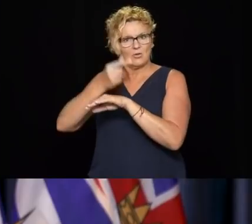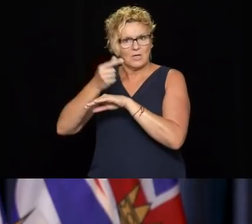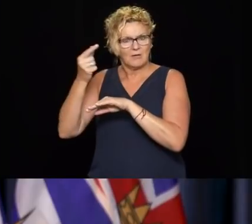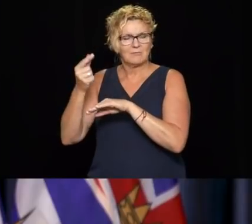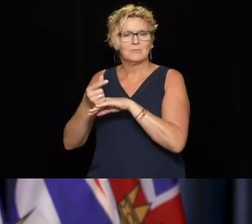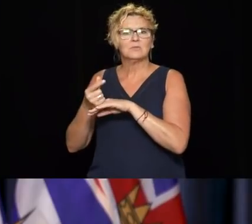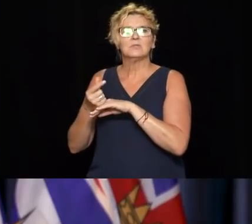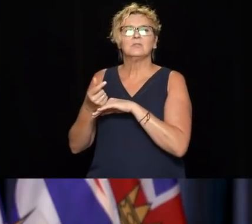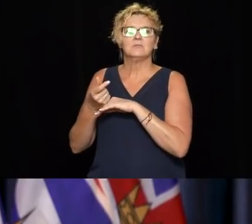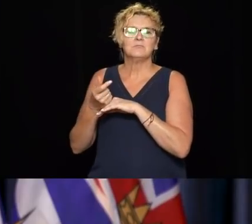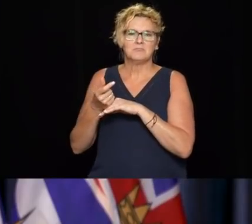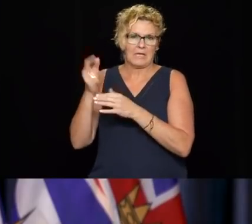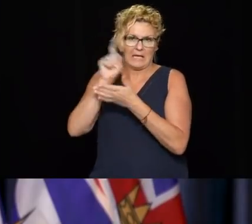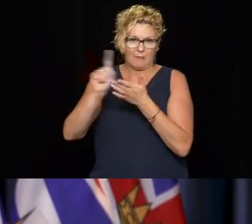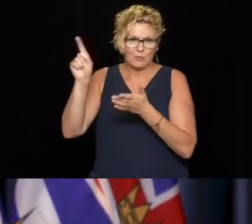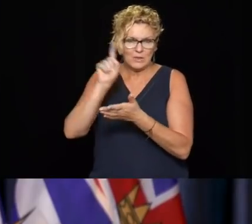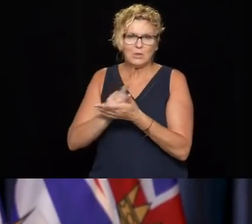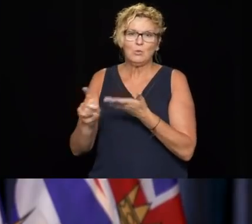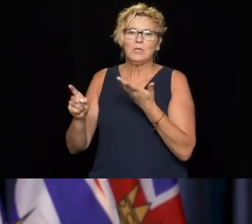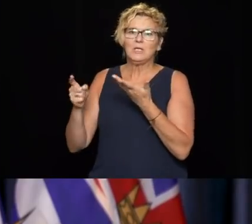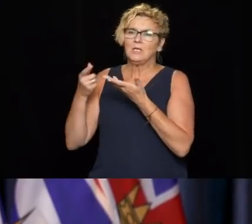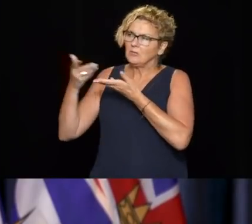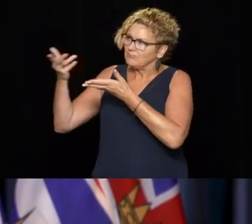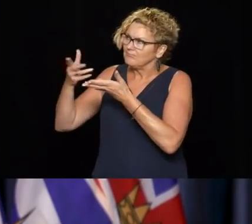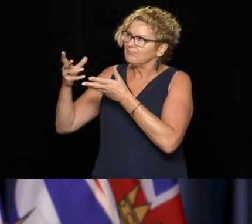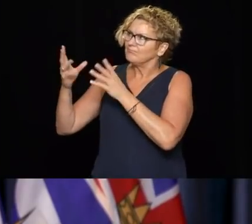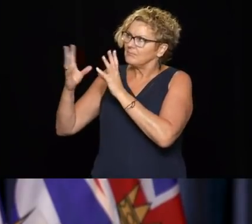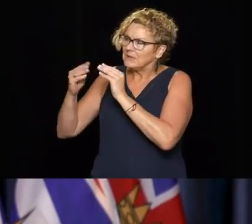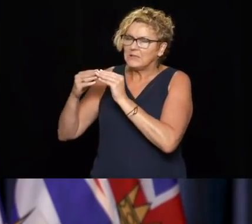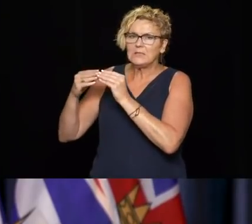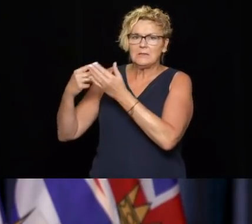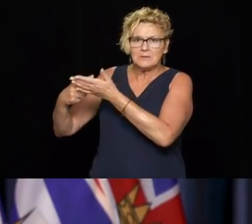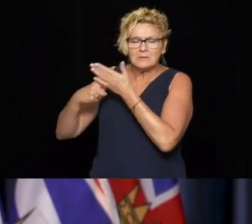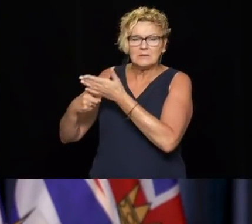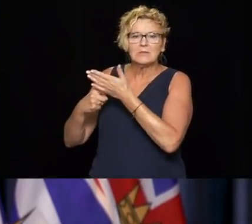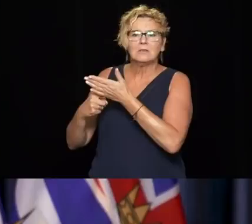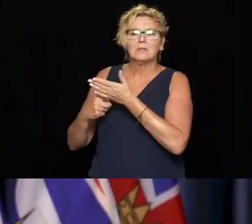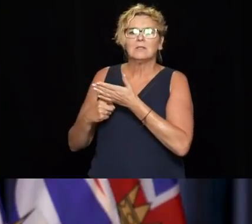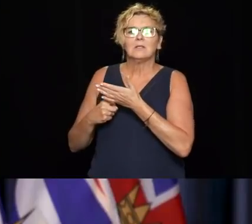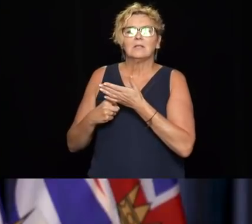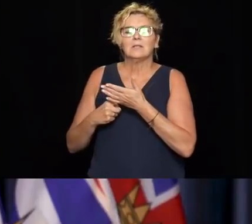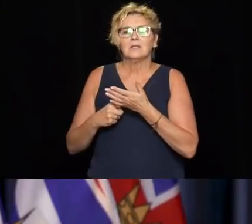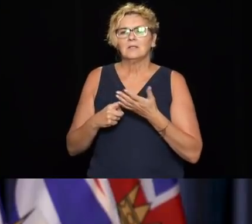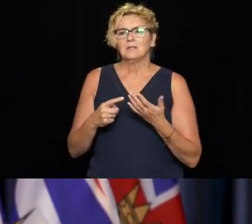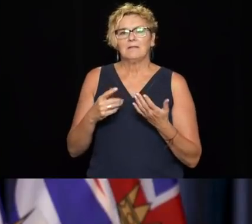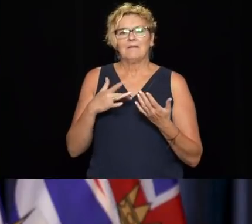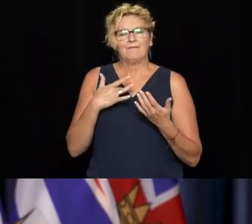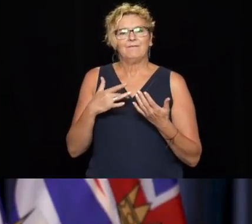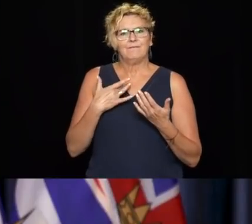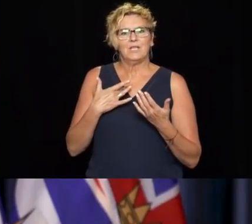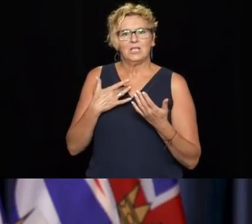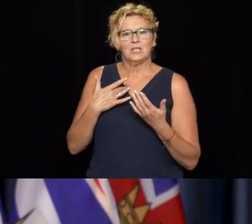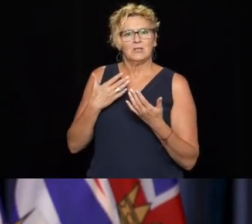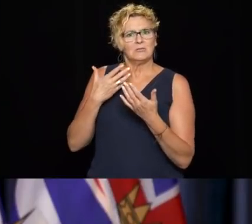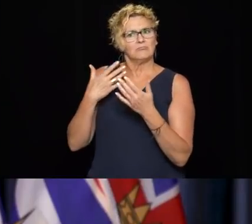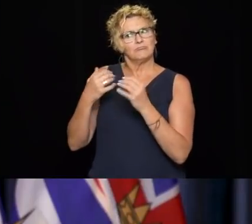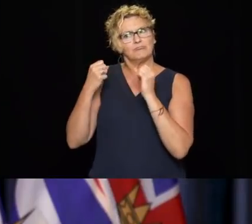the federal government I seem to say this and every one of my weekly availabilities